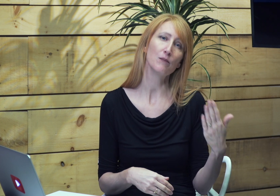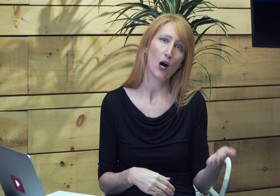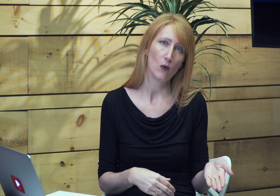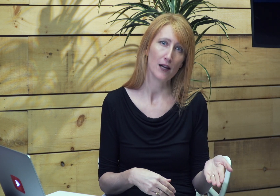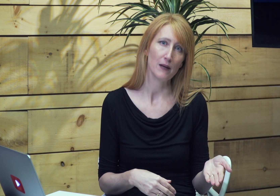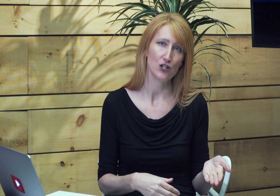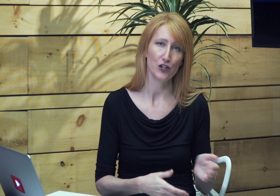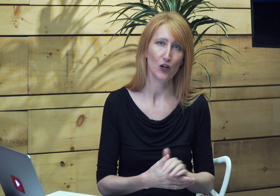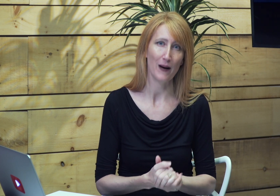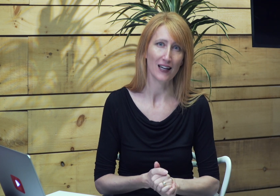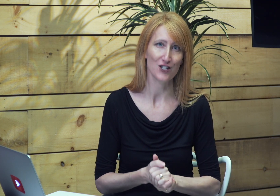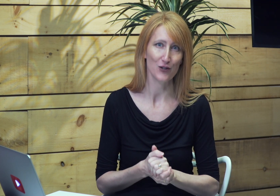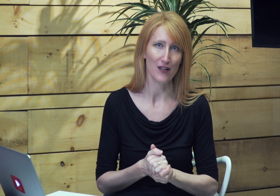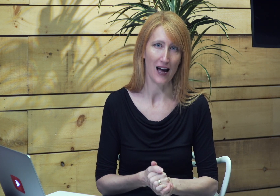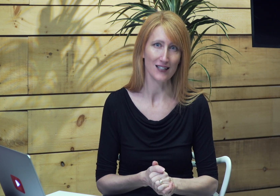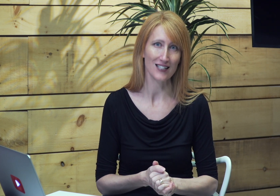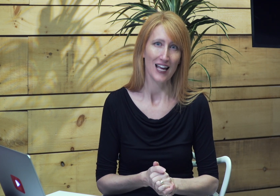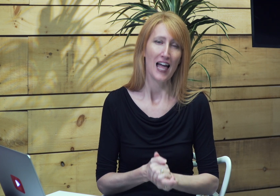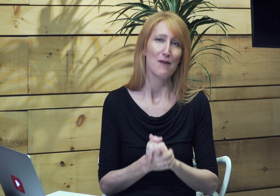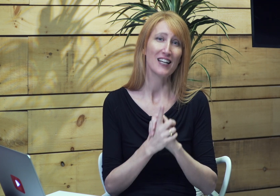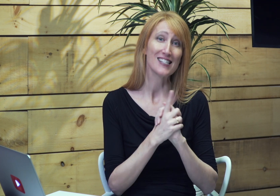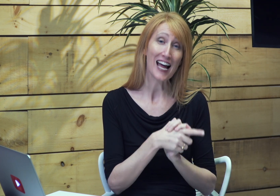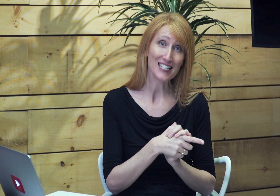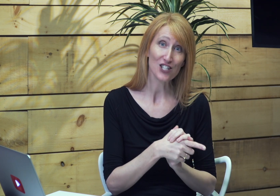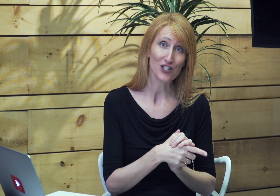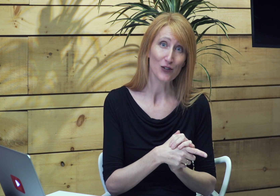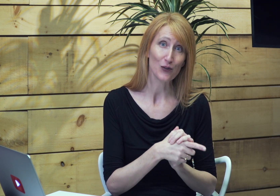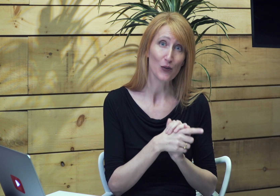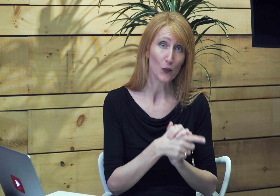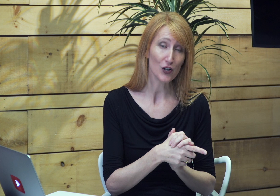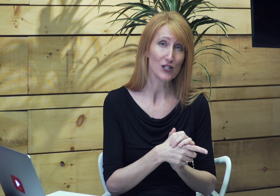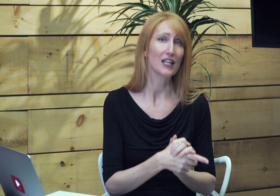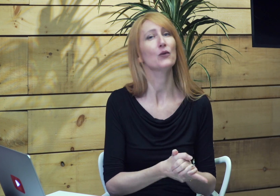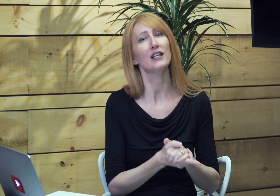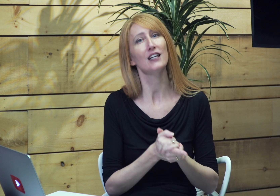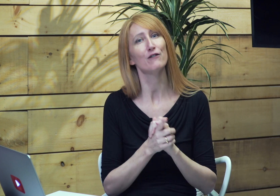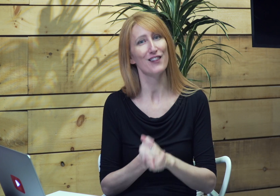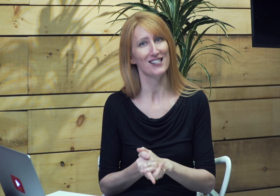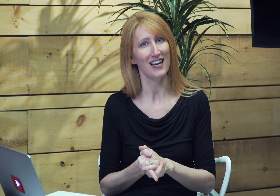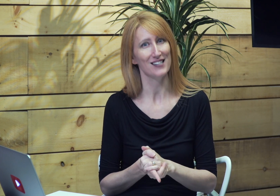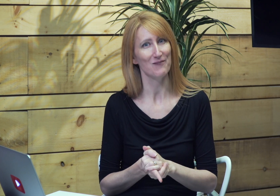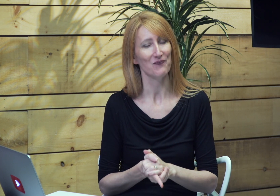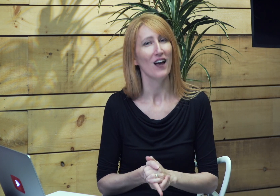done part 1 make sure you go back and do that because that teaches you the words that you need for this lesson. Alright, let's begin.